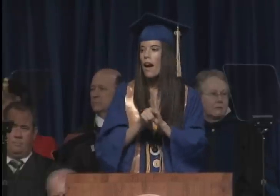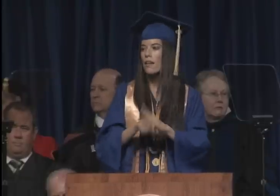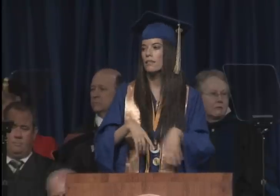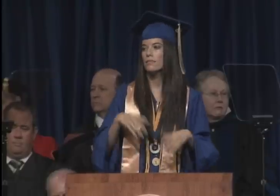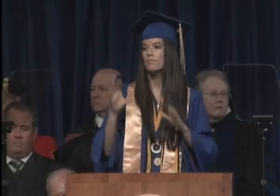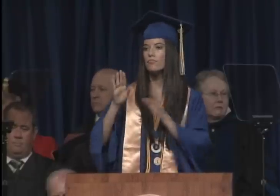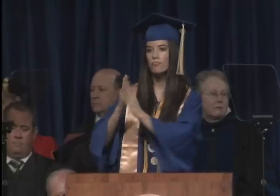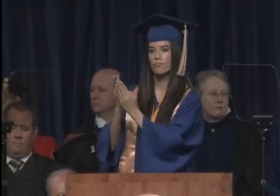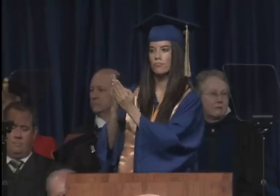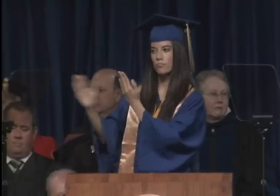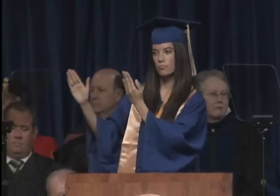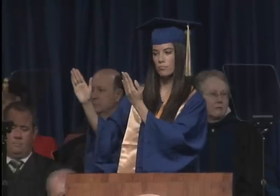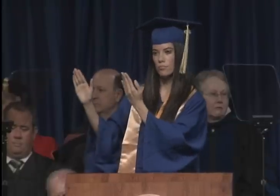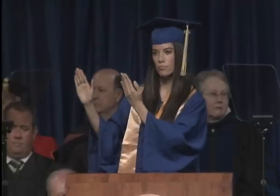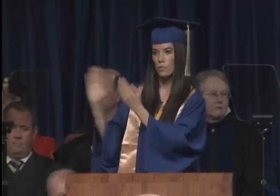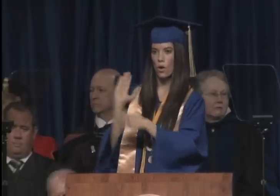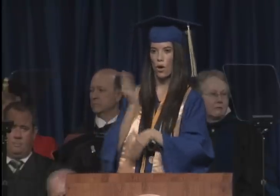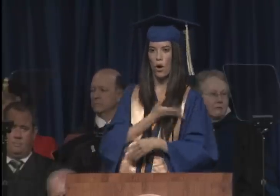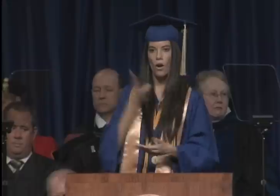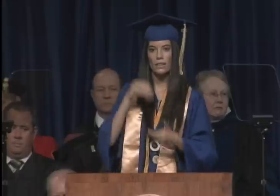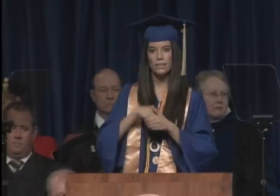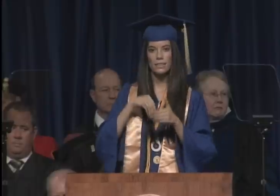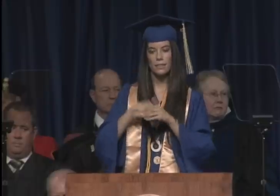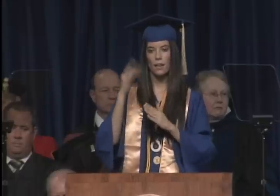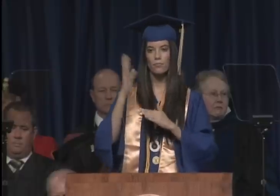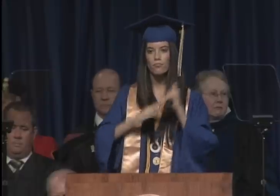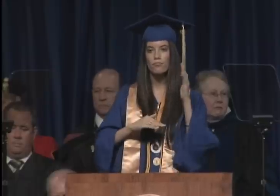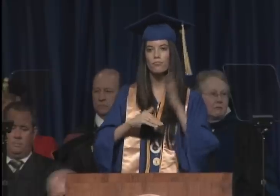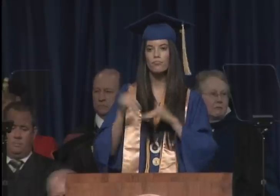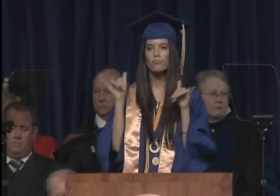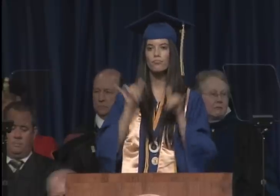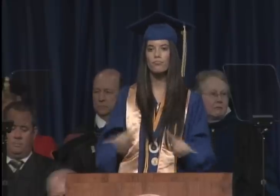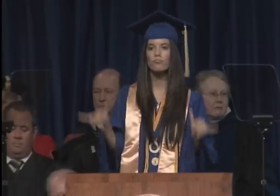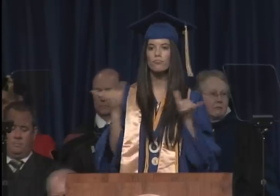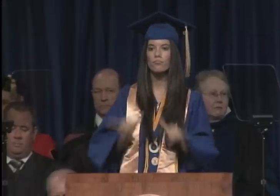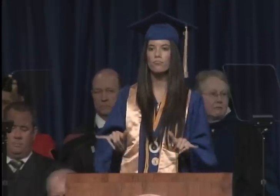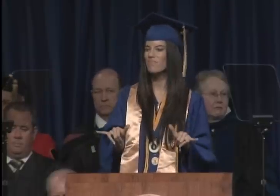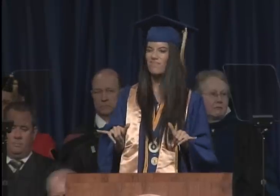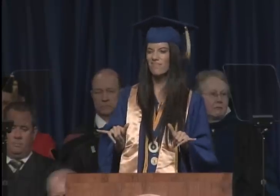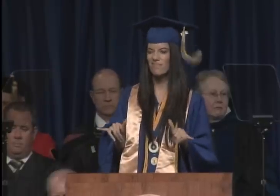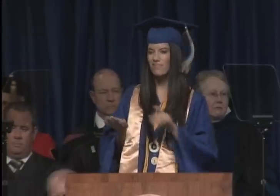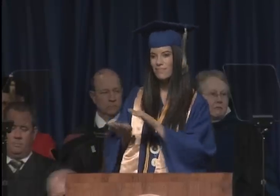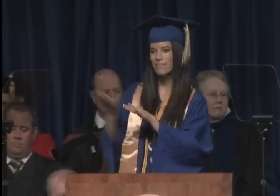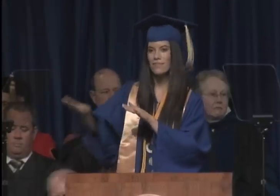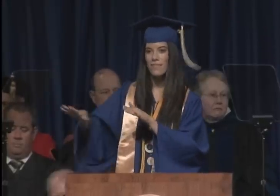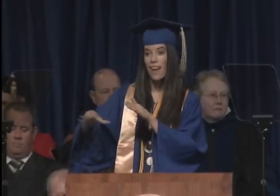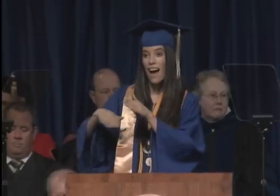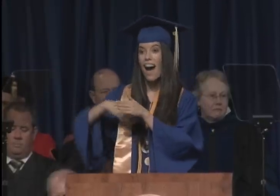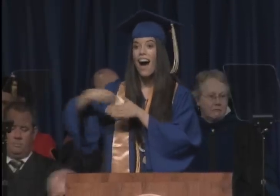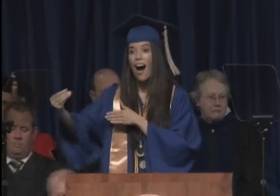and the culmination of our undergraduate career is just another door opening for us.